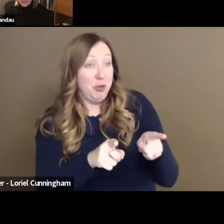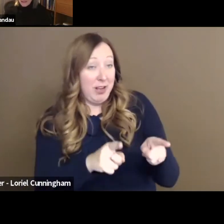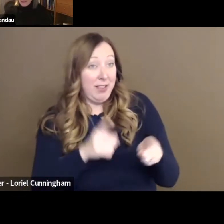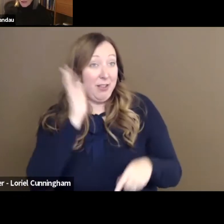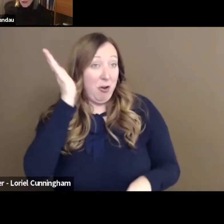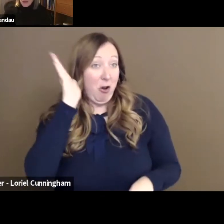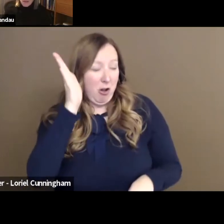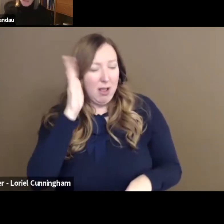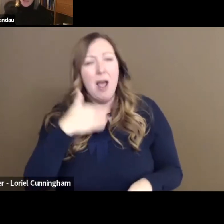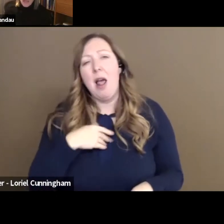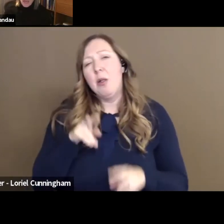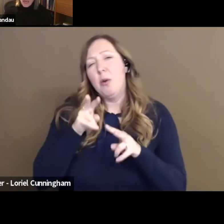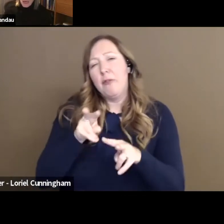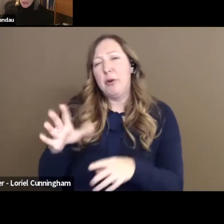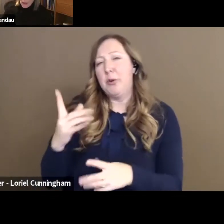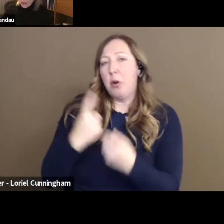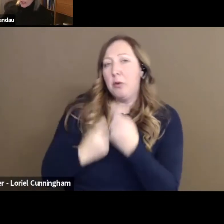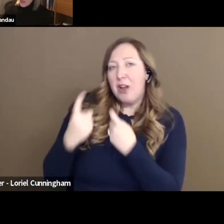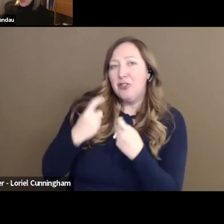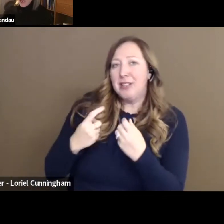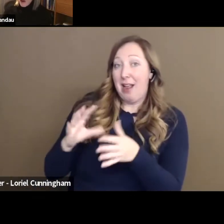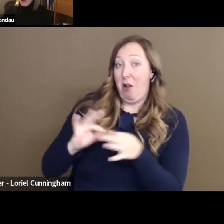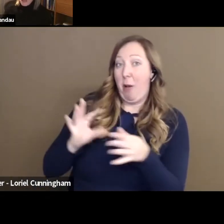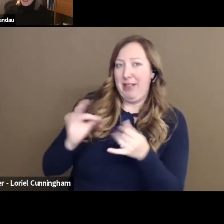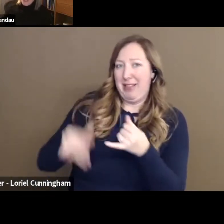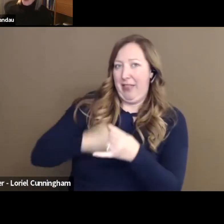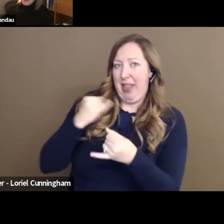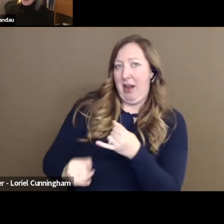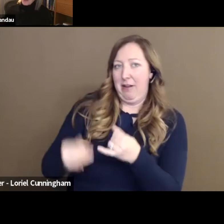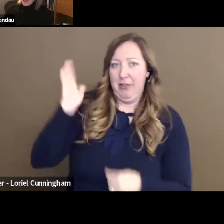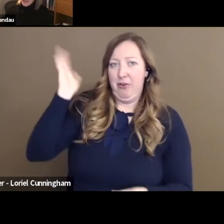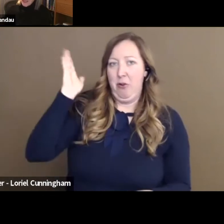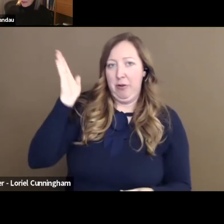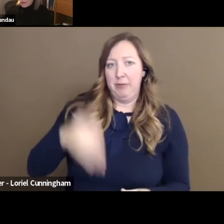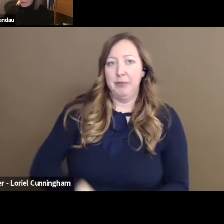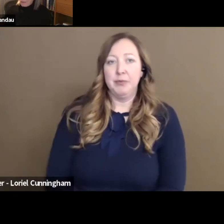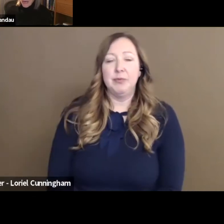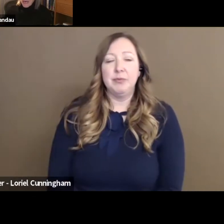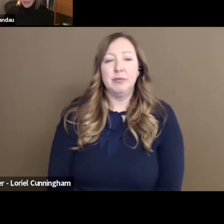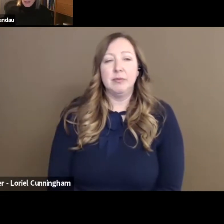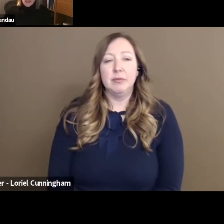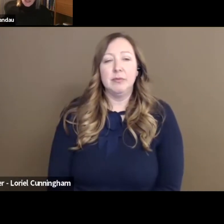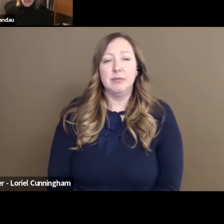at the end of the talk uh so i'm going to start out with this